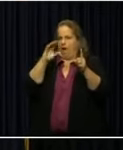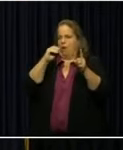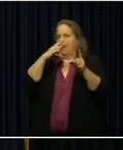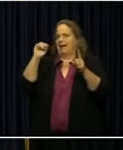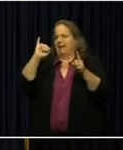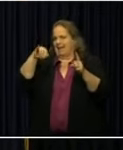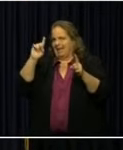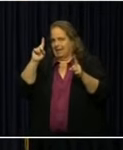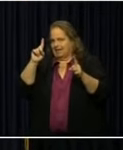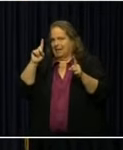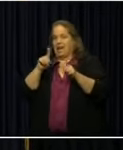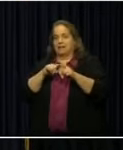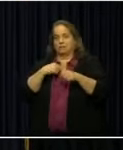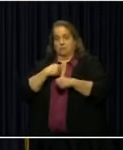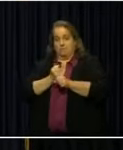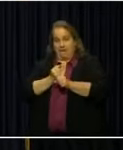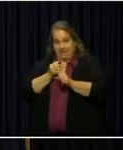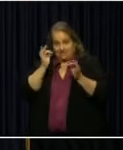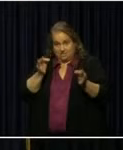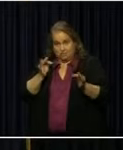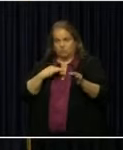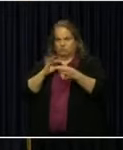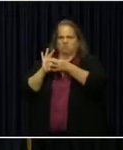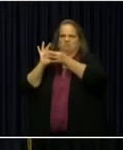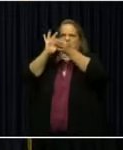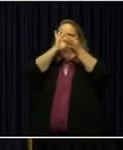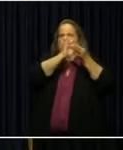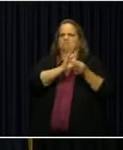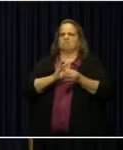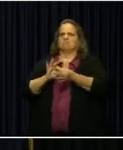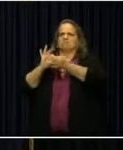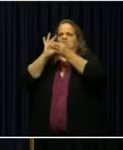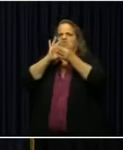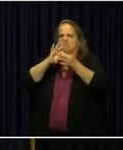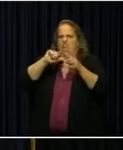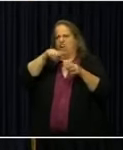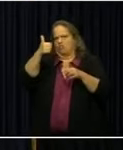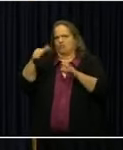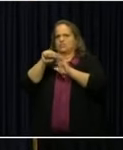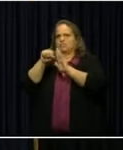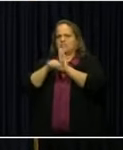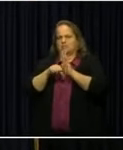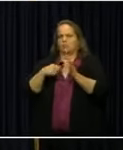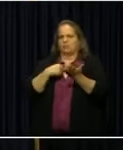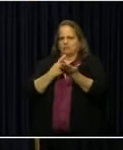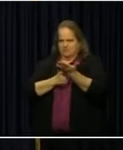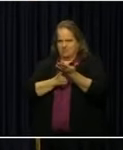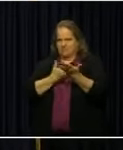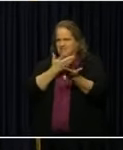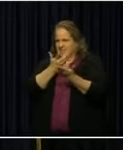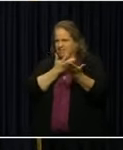MUCH IN LINE WITH THE WHITE HOUSE. SO DON'T LET PEOPLE TRY TO